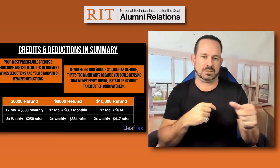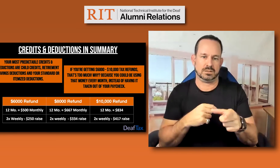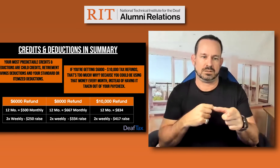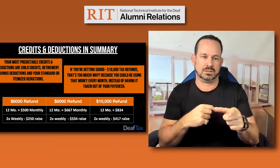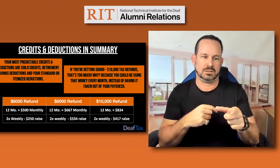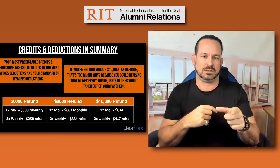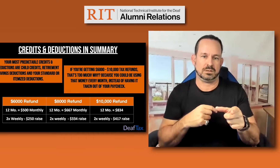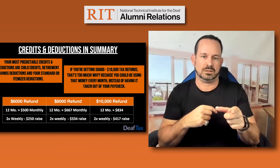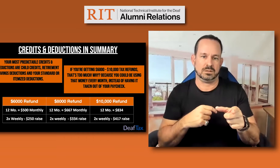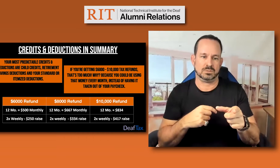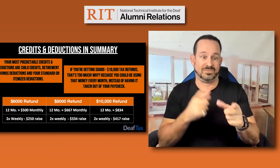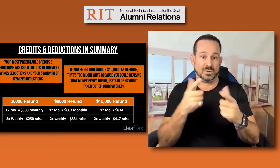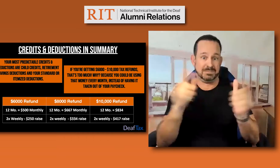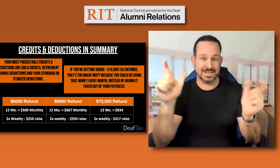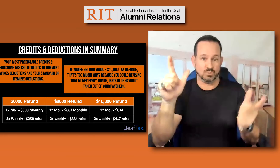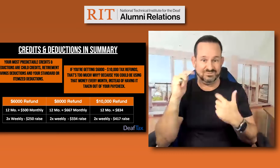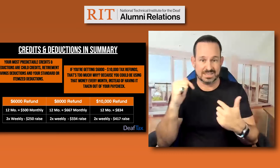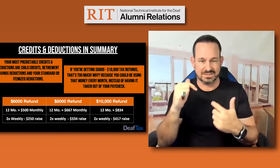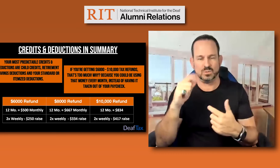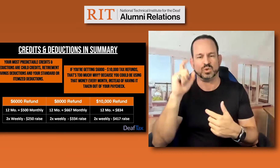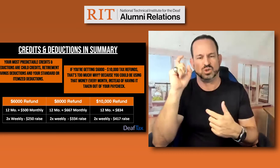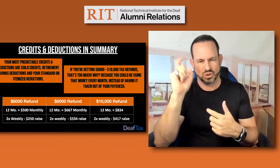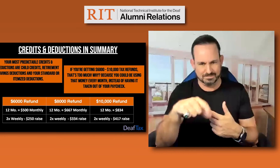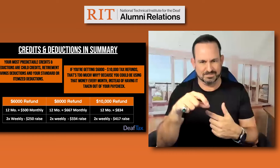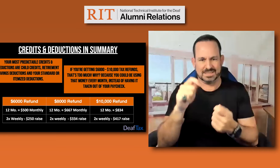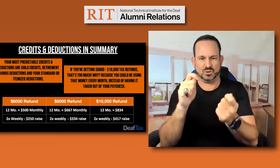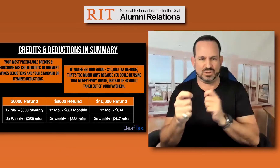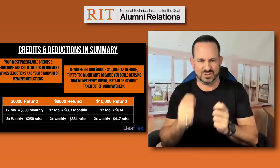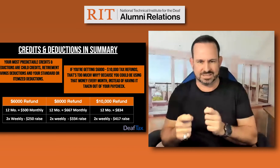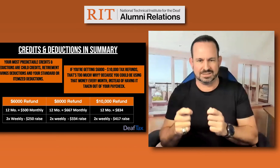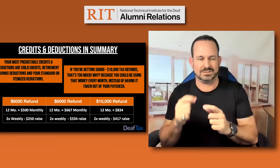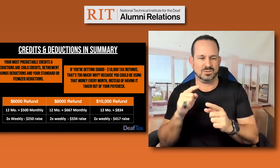to make your taxes, that you can see our three different examples here